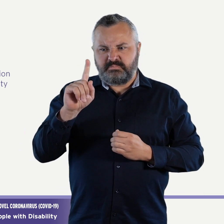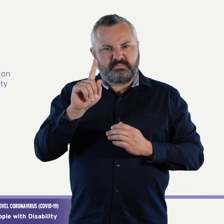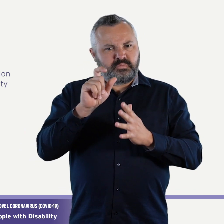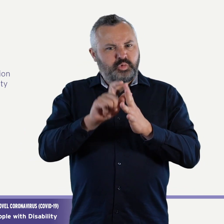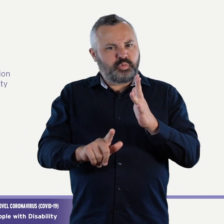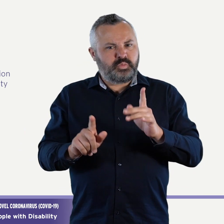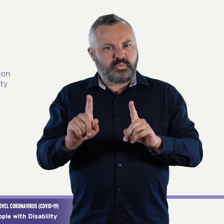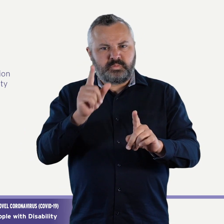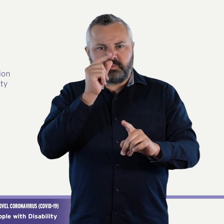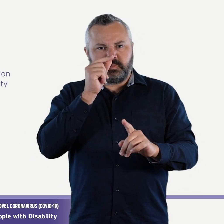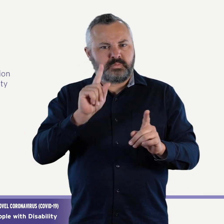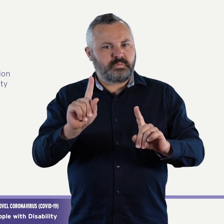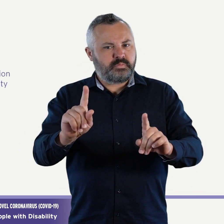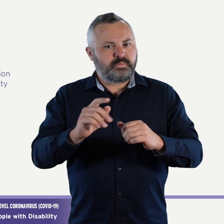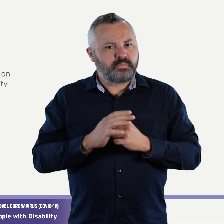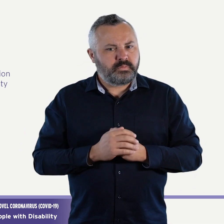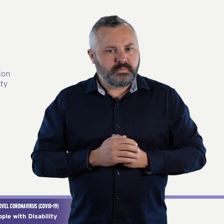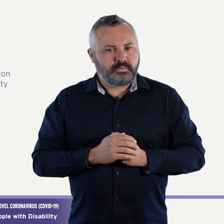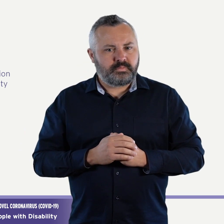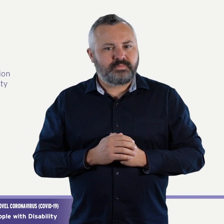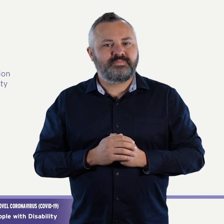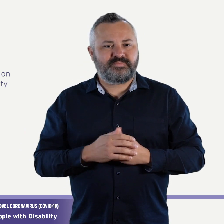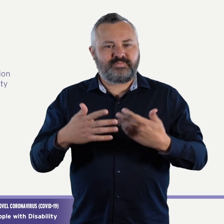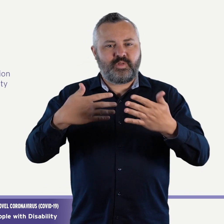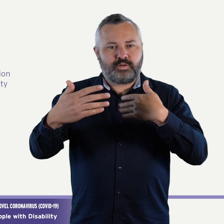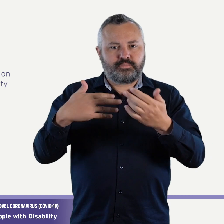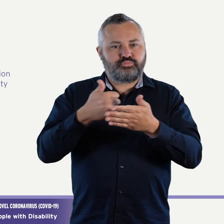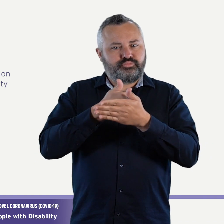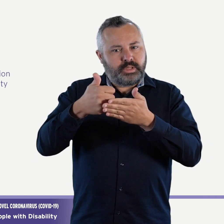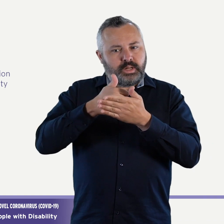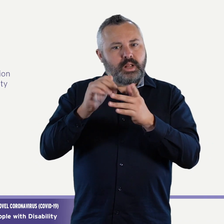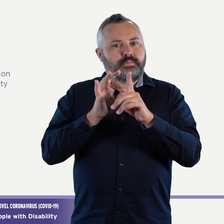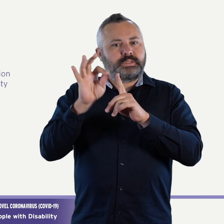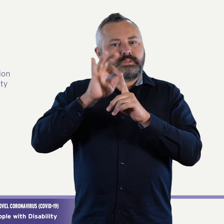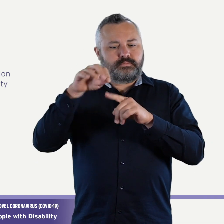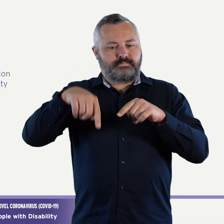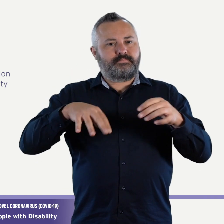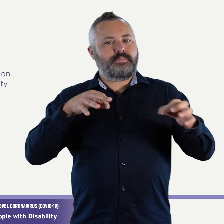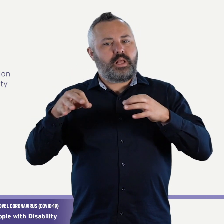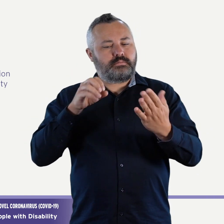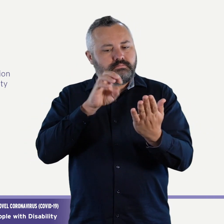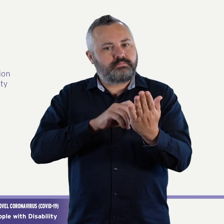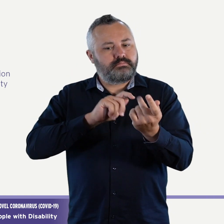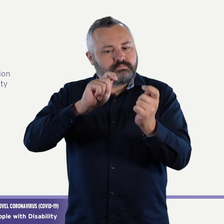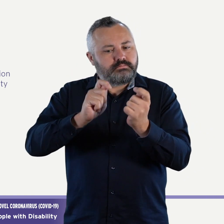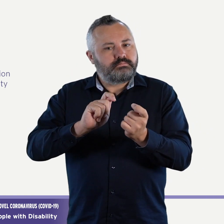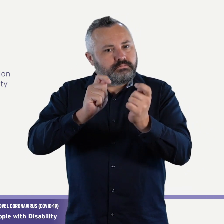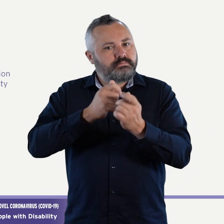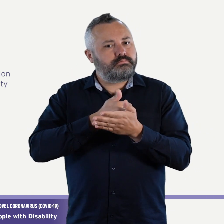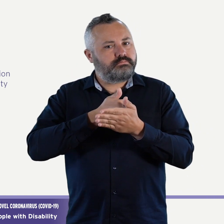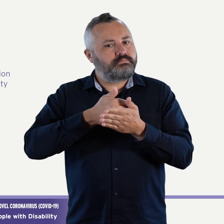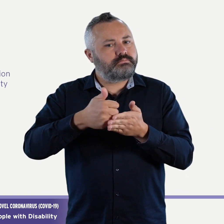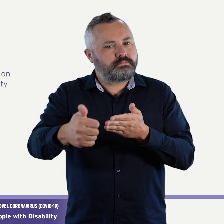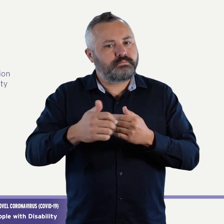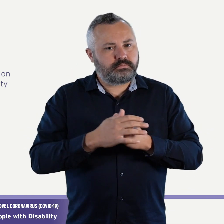Prepare and update the Management Plan for People with Disability.